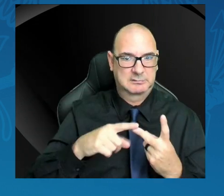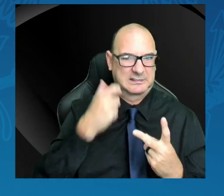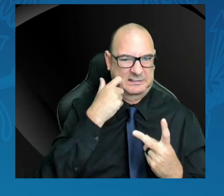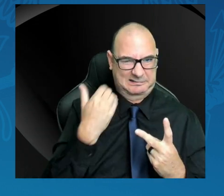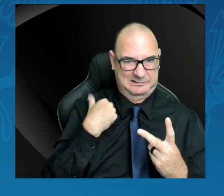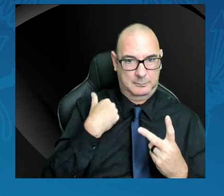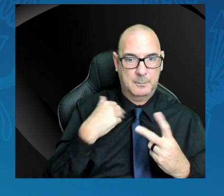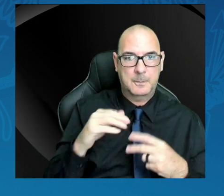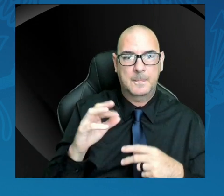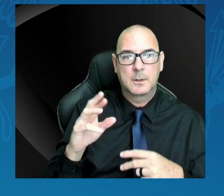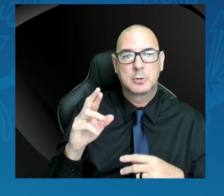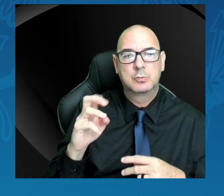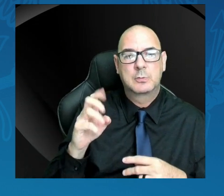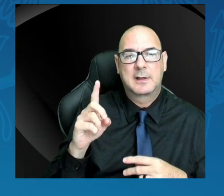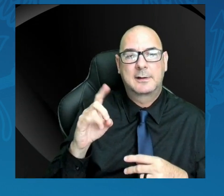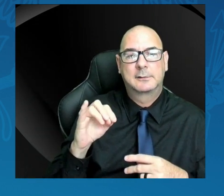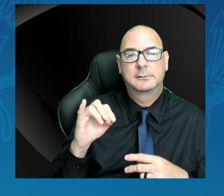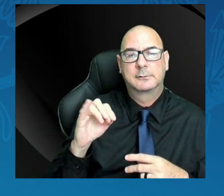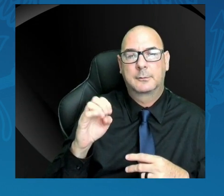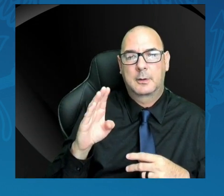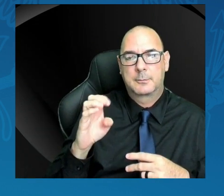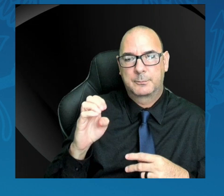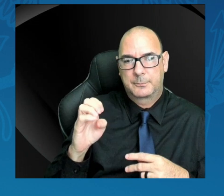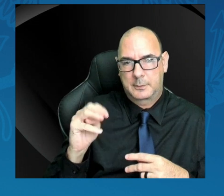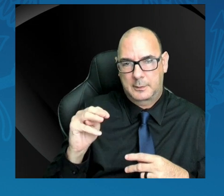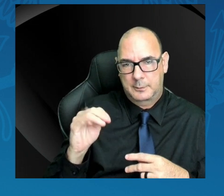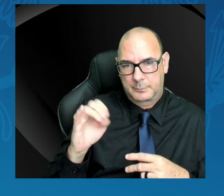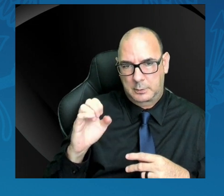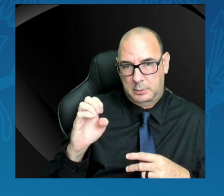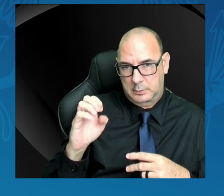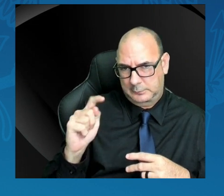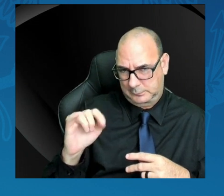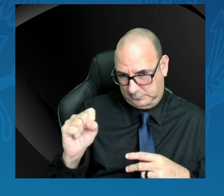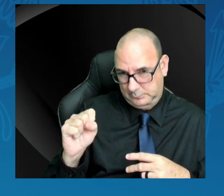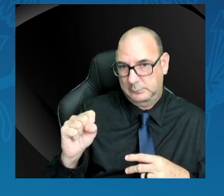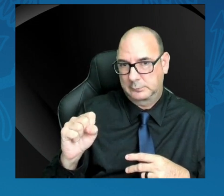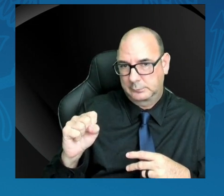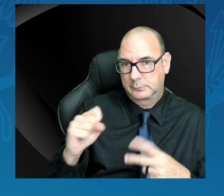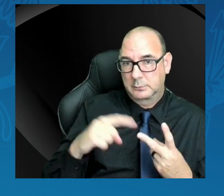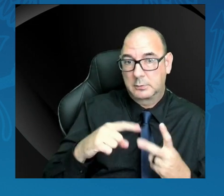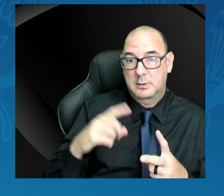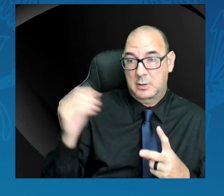The President and I just hosted the president of Finland and the prime minister of Sweden.